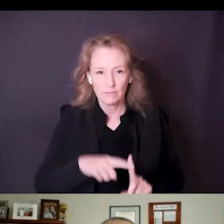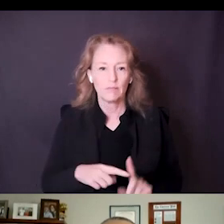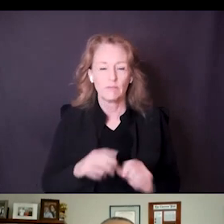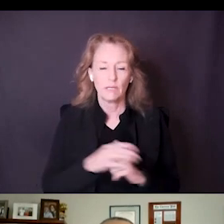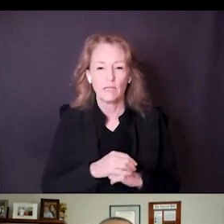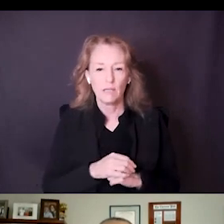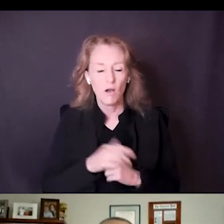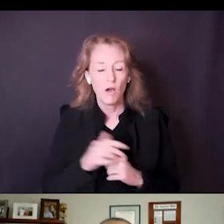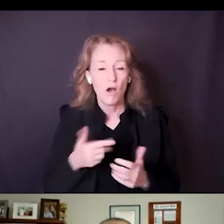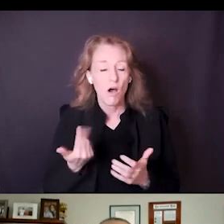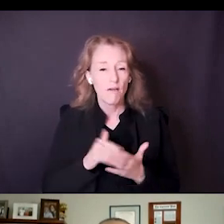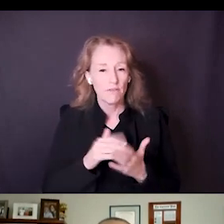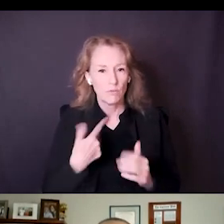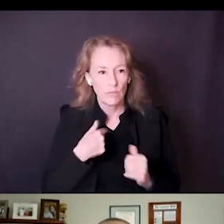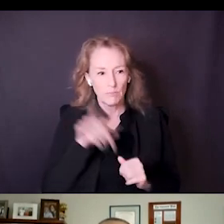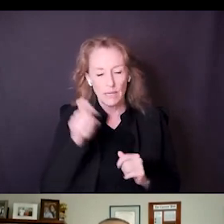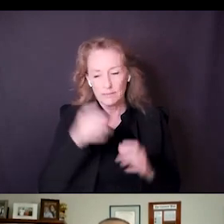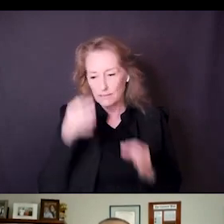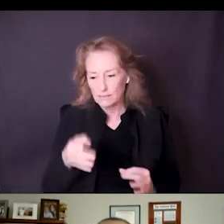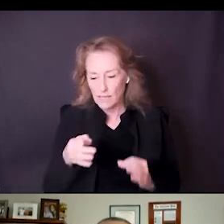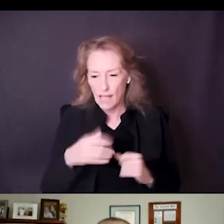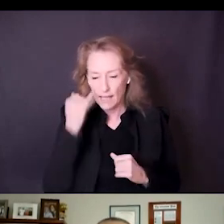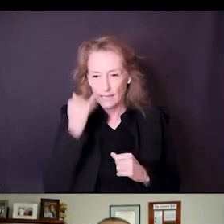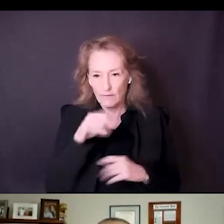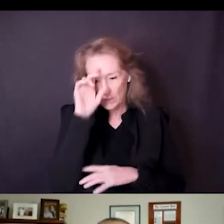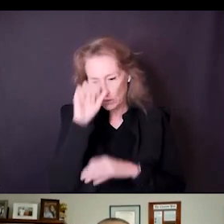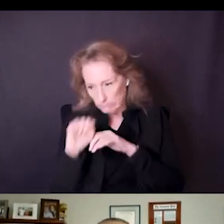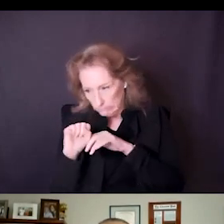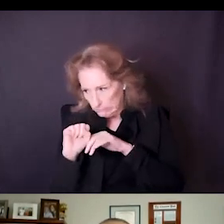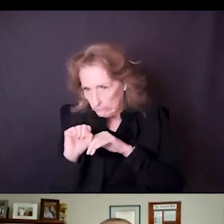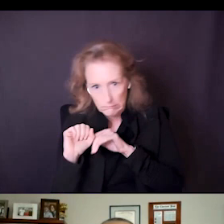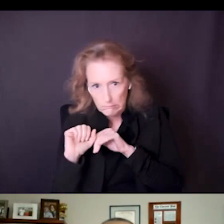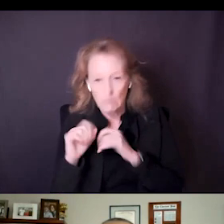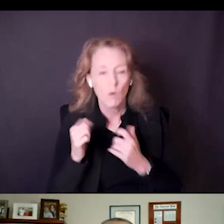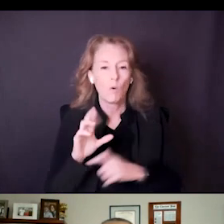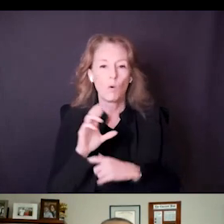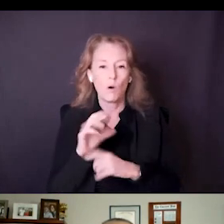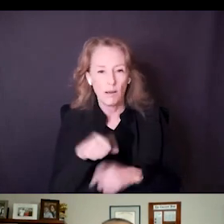WE HAVE TO CHOSE TO PUT OUR HEADS DOWN OR LIFT OUR